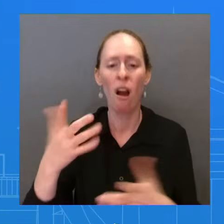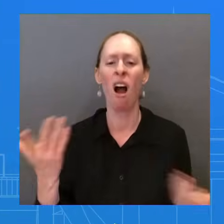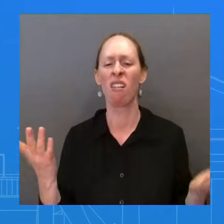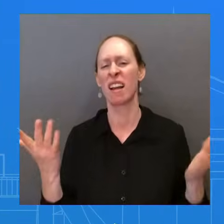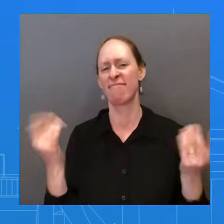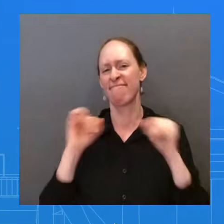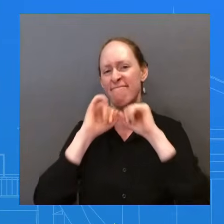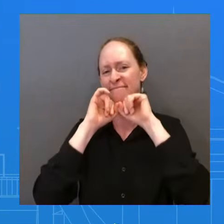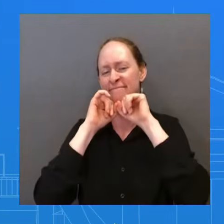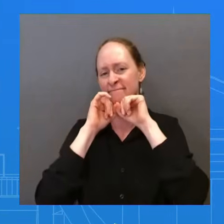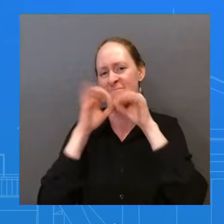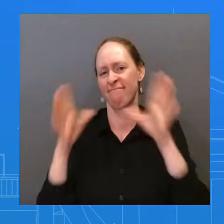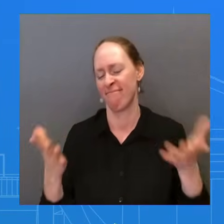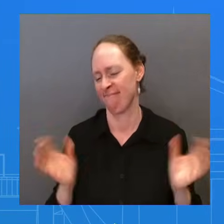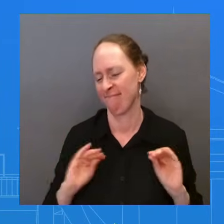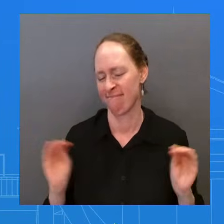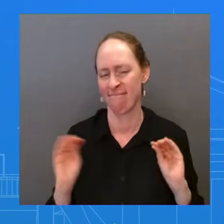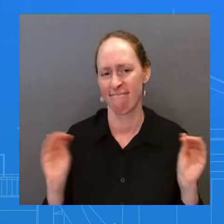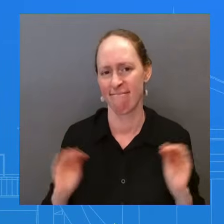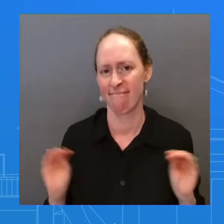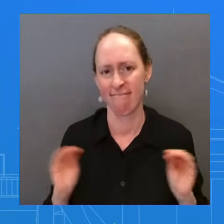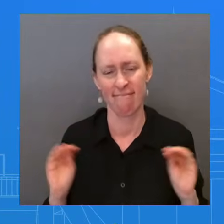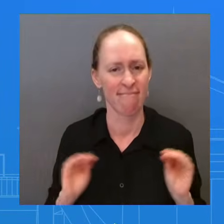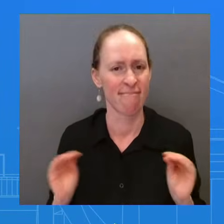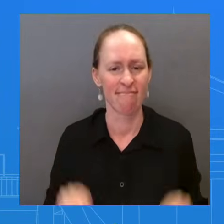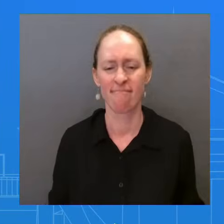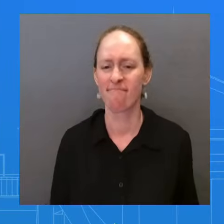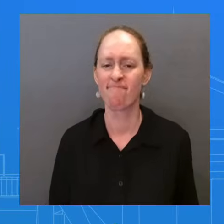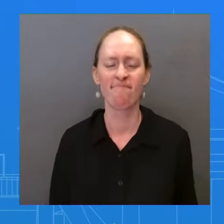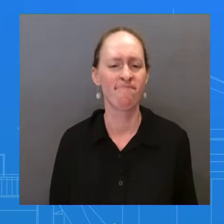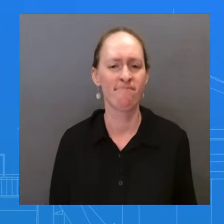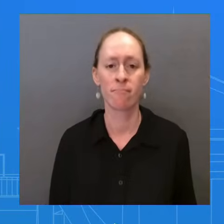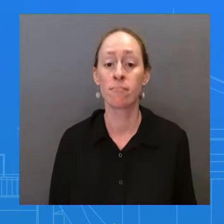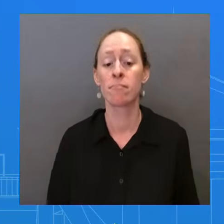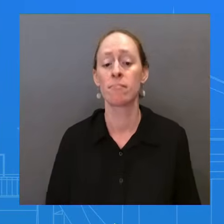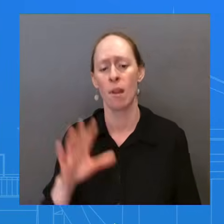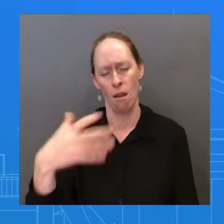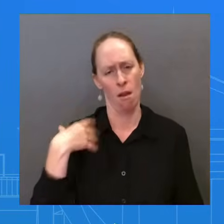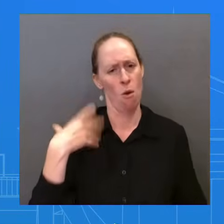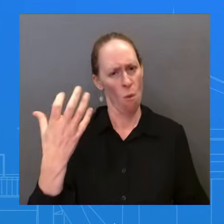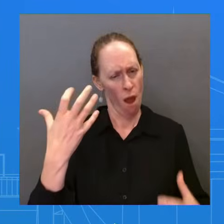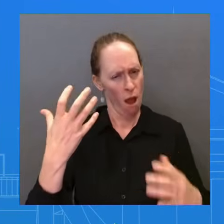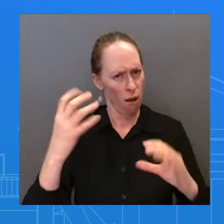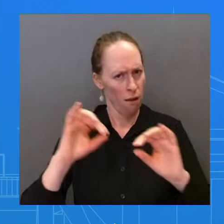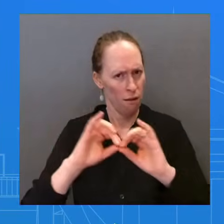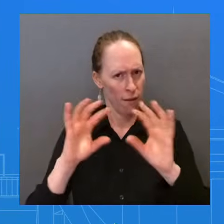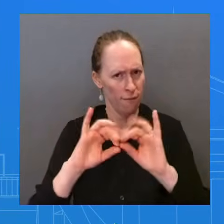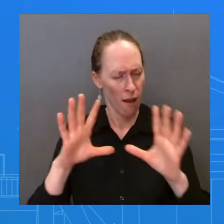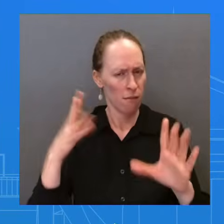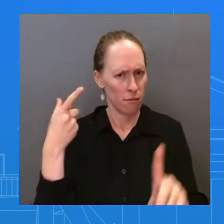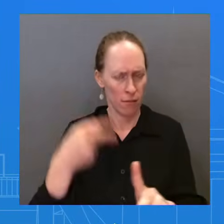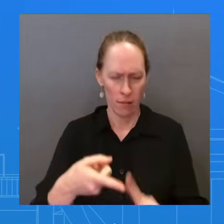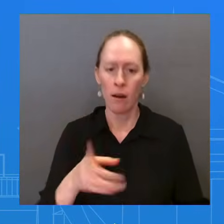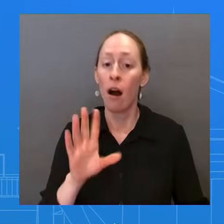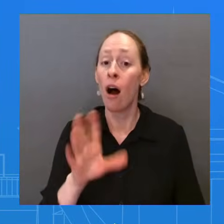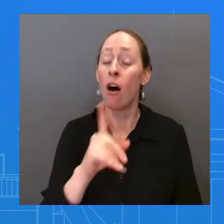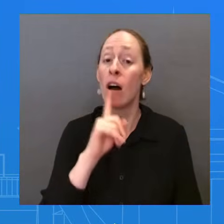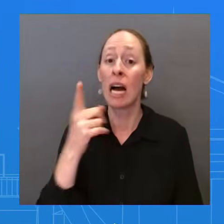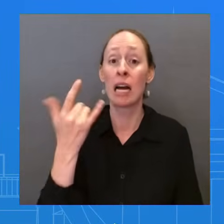Now, nothing has changed about the fact that we want to make sure Iran doesn't get a nuclear weapons capability. The President still believes that a diplomatic solution